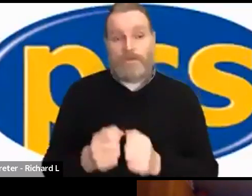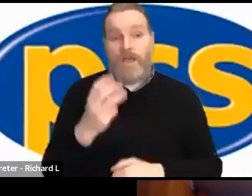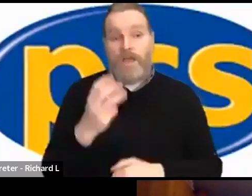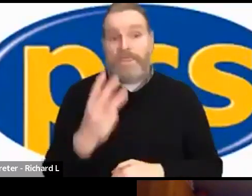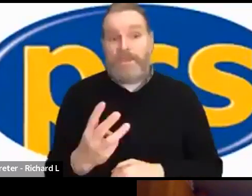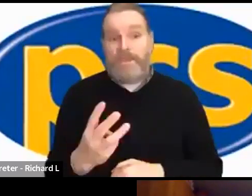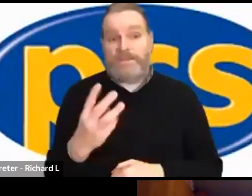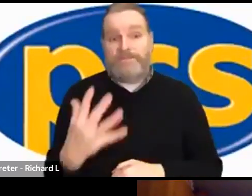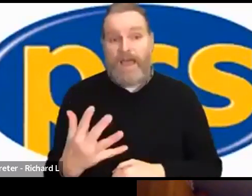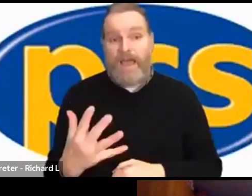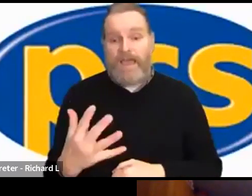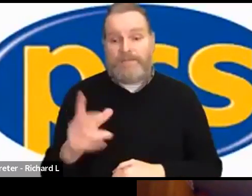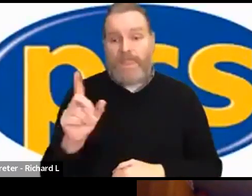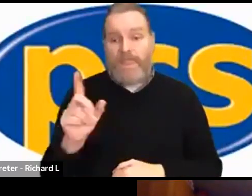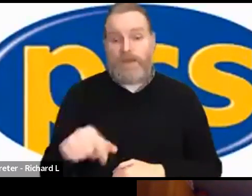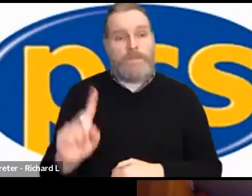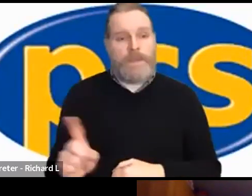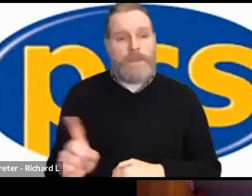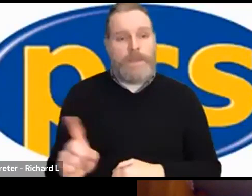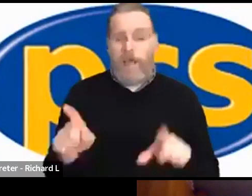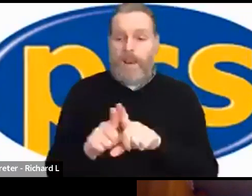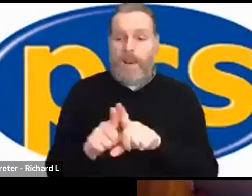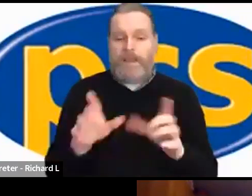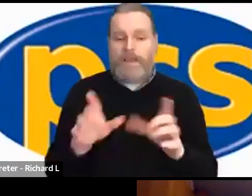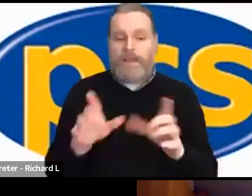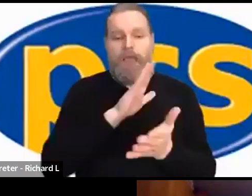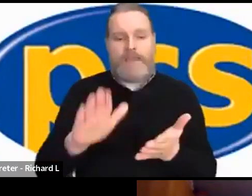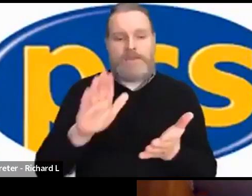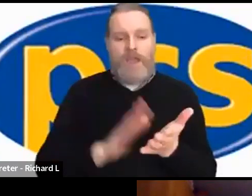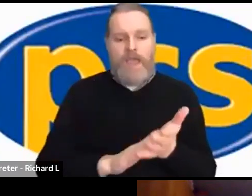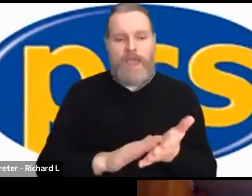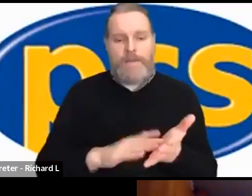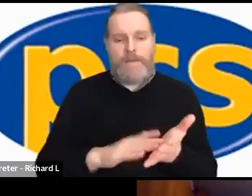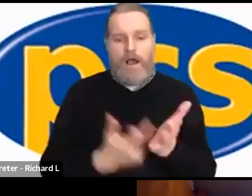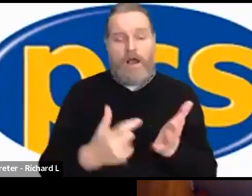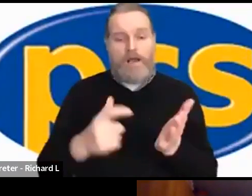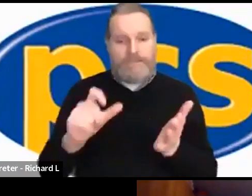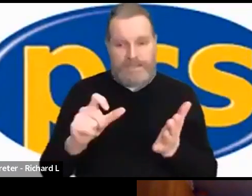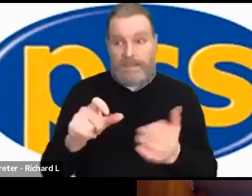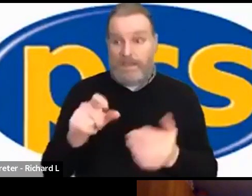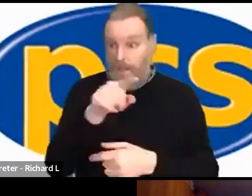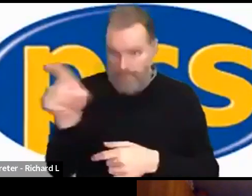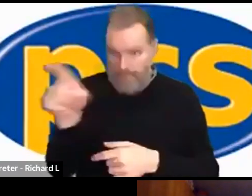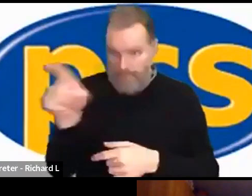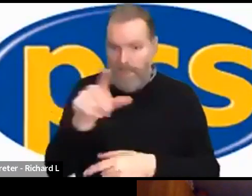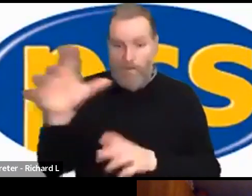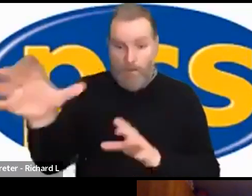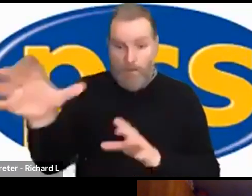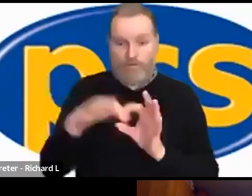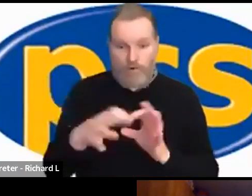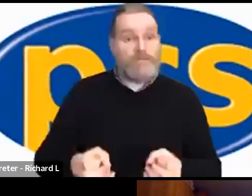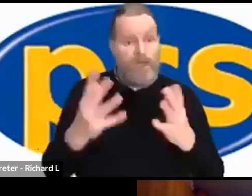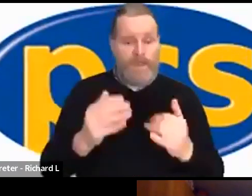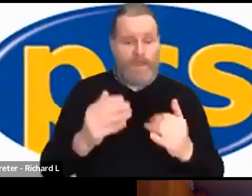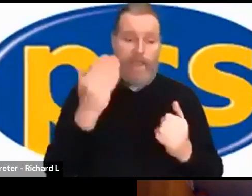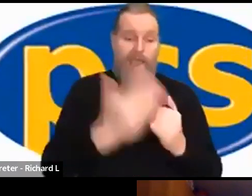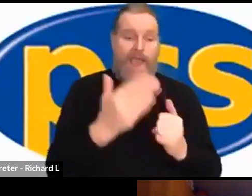further 35,000 Pcs. Members further 35,000 Pcs. Members. In places like h like Hmrc. Who will be like Hmrc. Who will be joining this strike by the end of the of February.